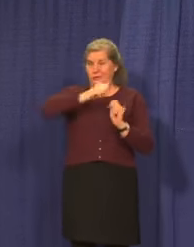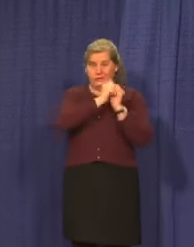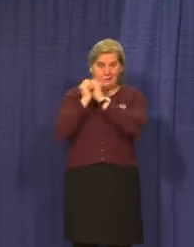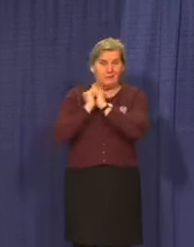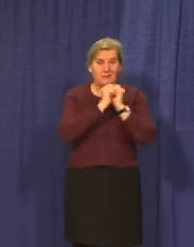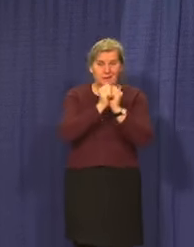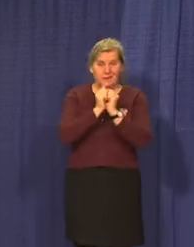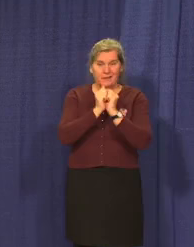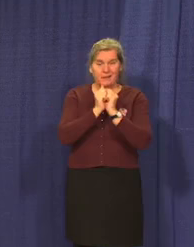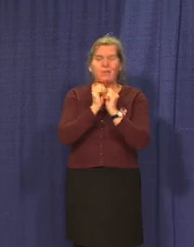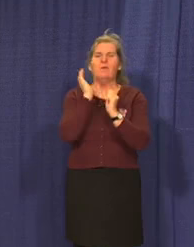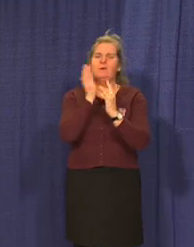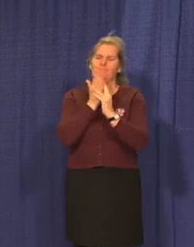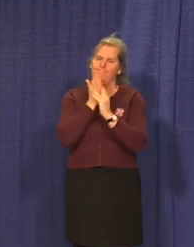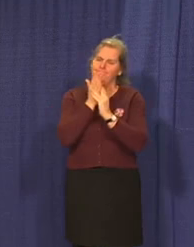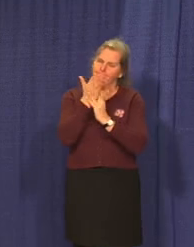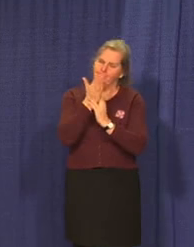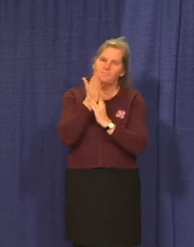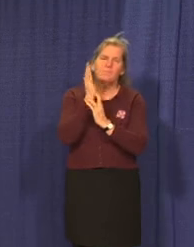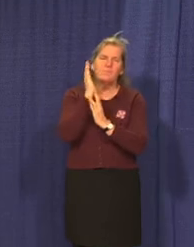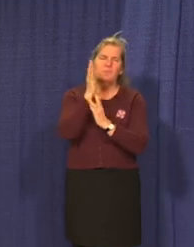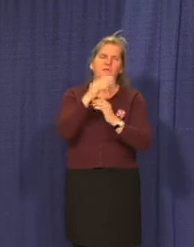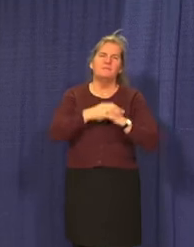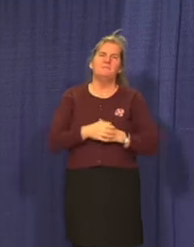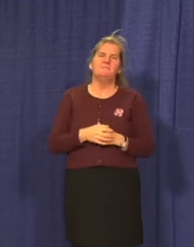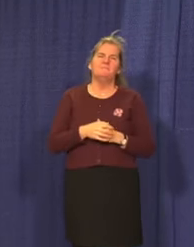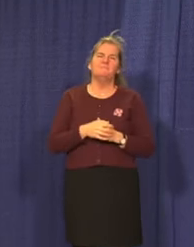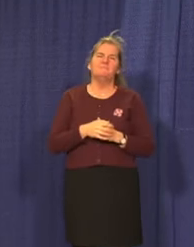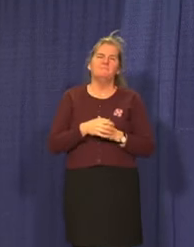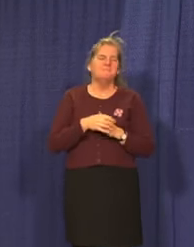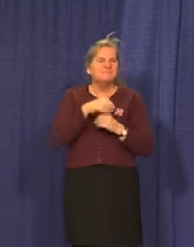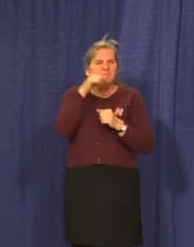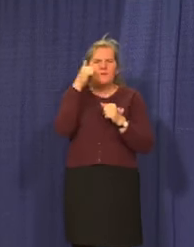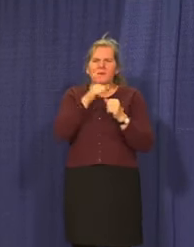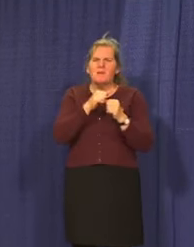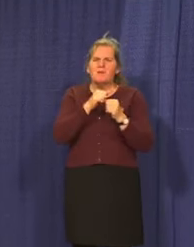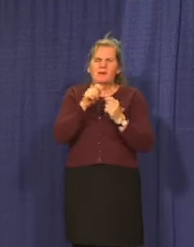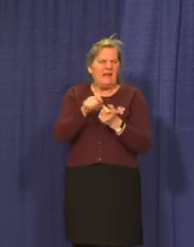AND WILL GET THROUGH THIS. REMEMBER, THE MOST ACCURATE AND UP TO DATE INFORMATION ABOUT